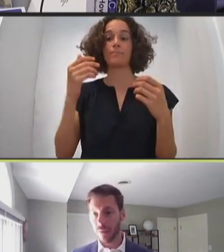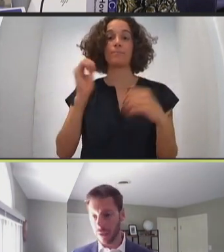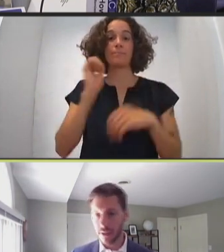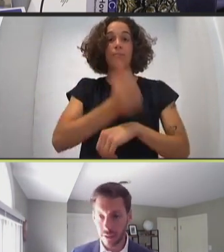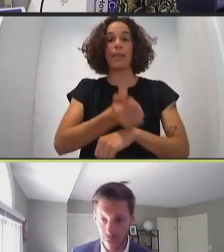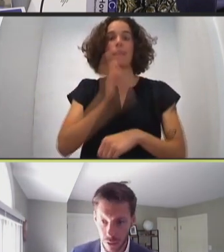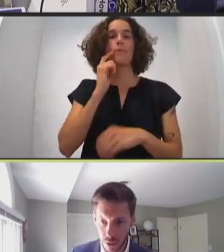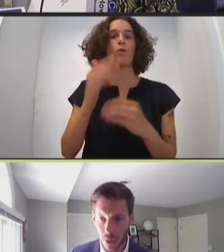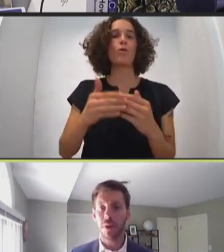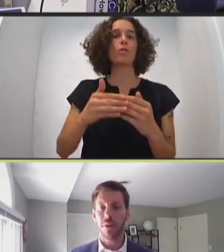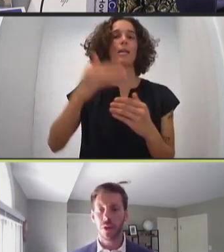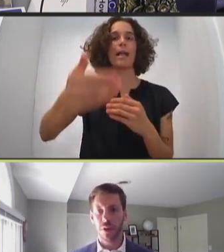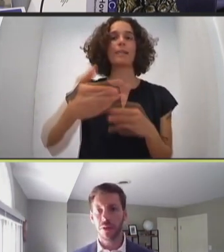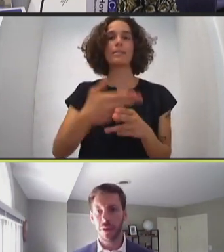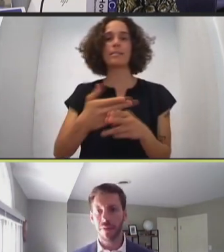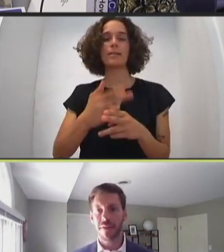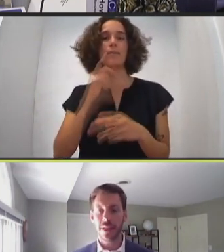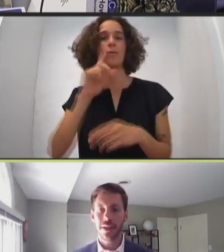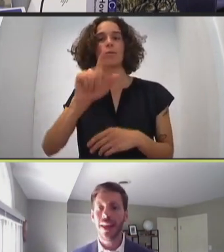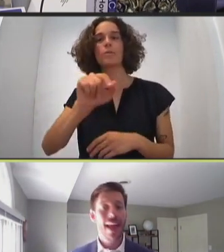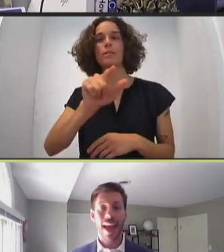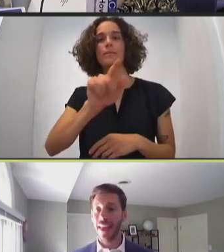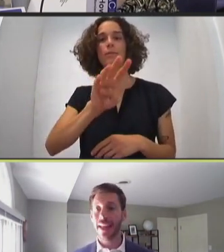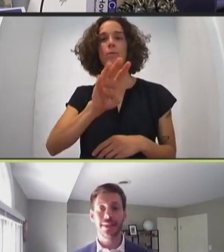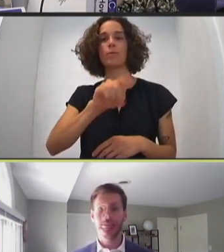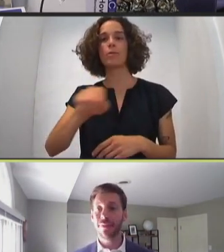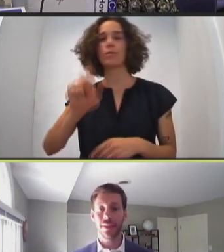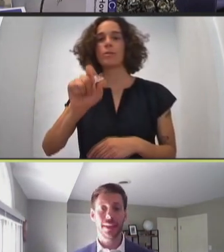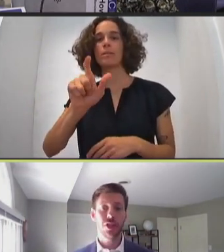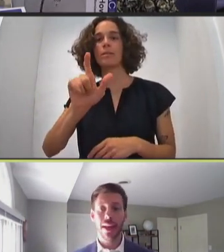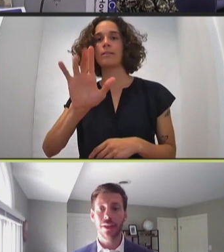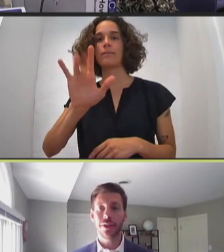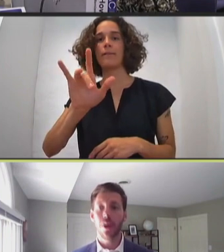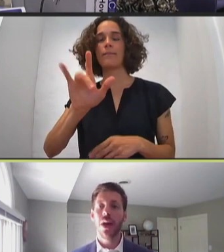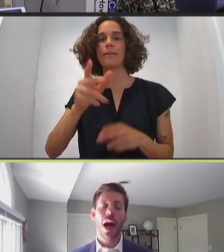for this 2024, 2025 season. And that's definitely a challenge. So,